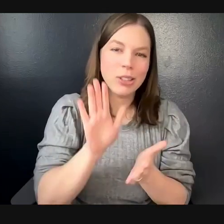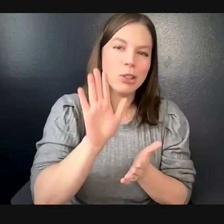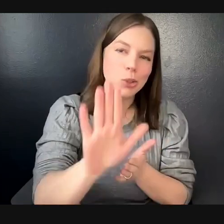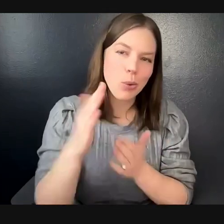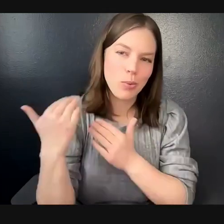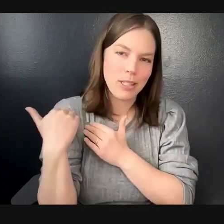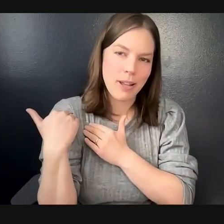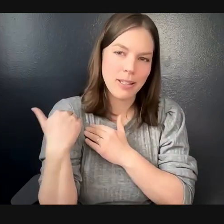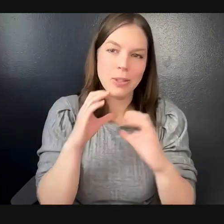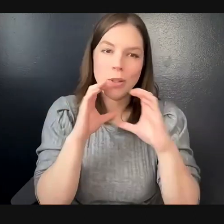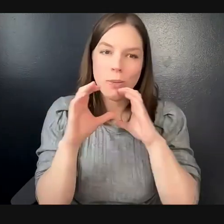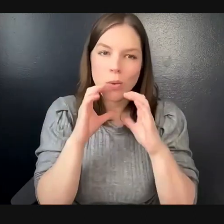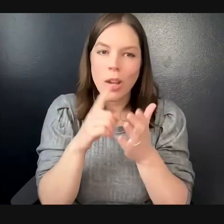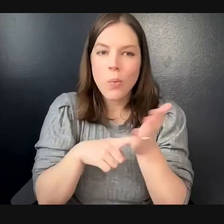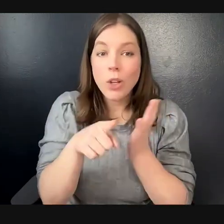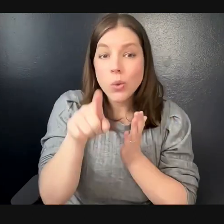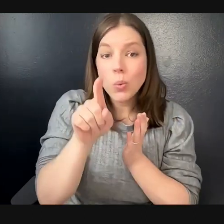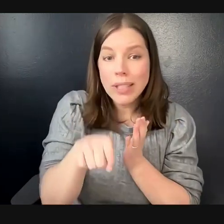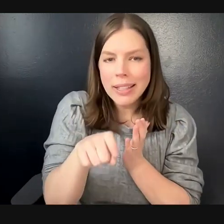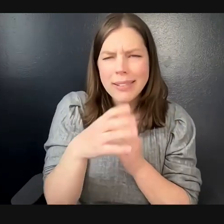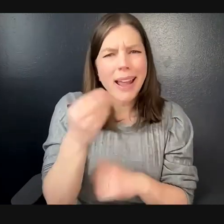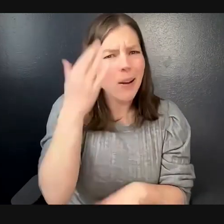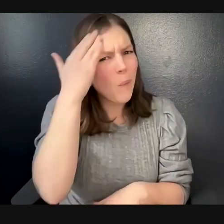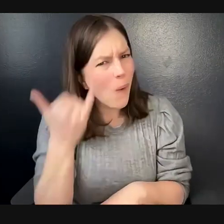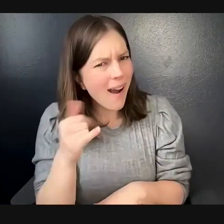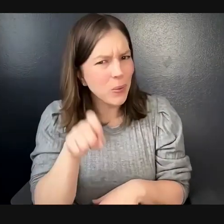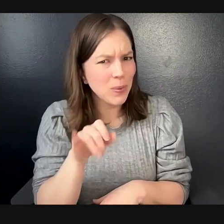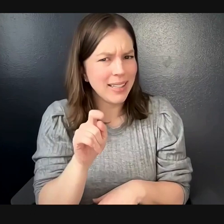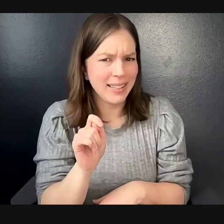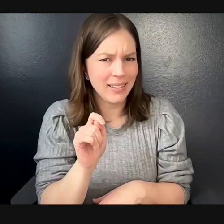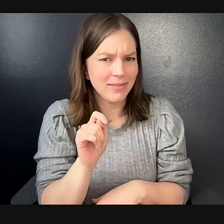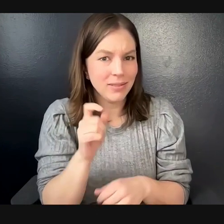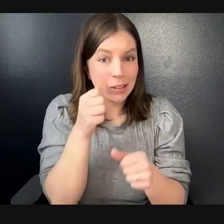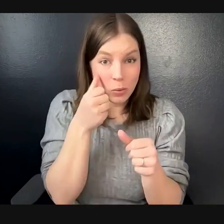It's your responsibility to communicate what it is you need, and why you need it.